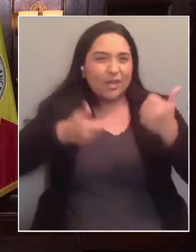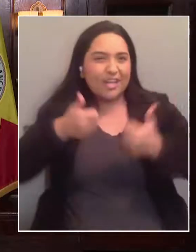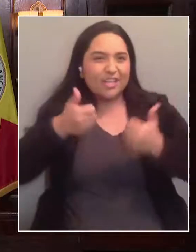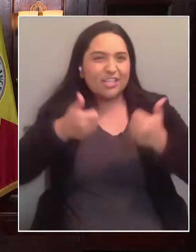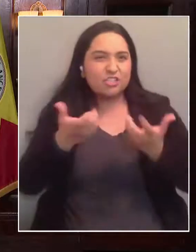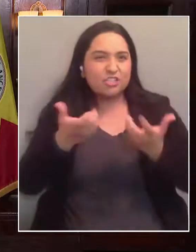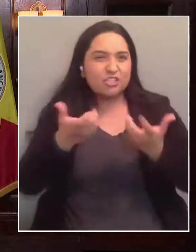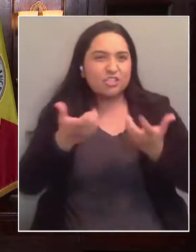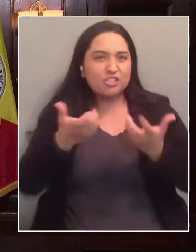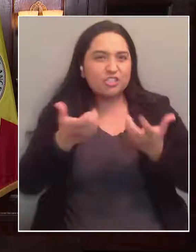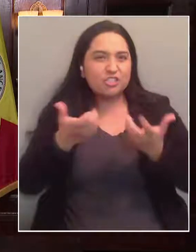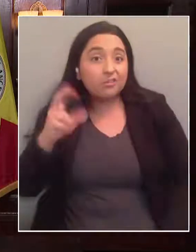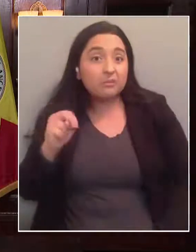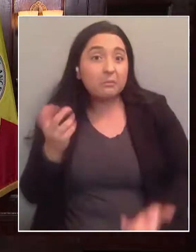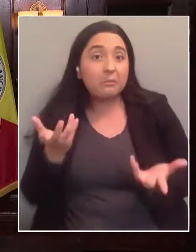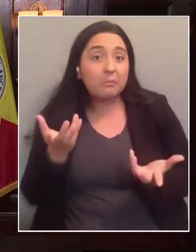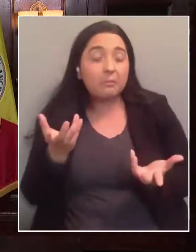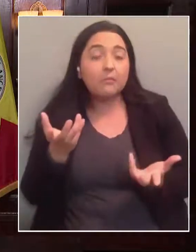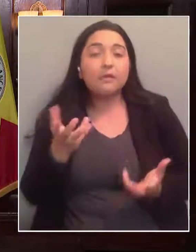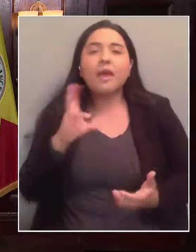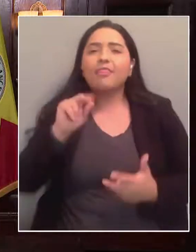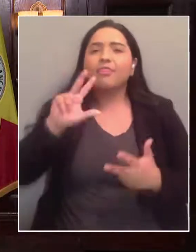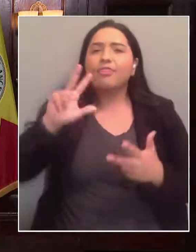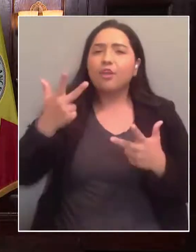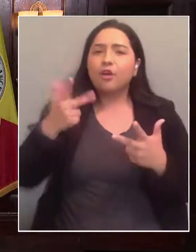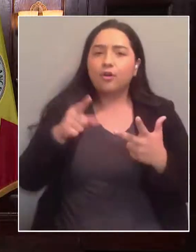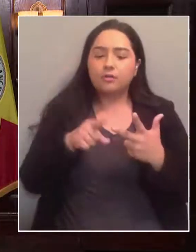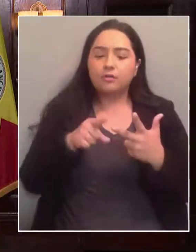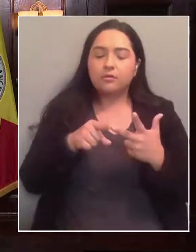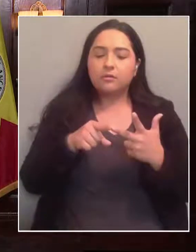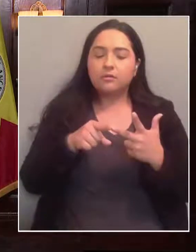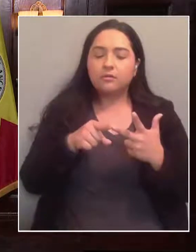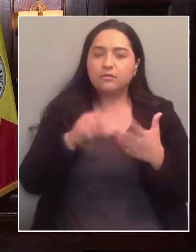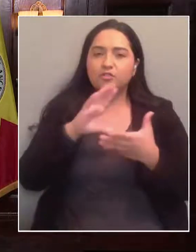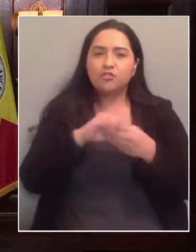PHYSICIAN.